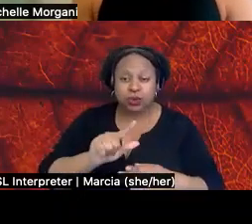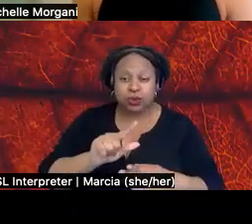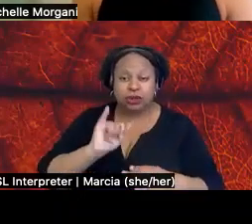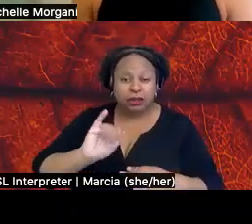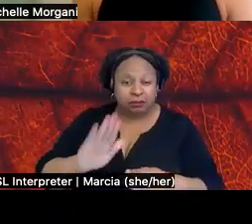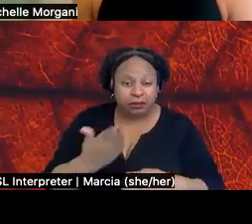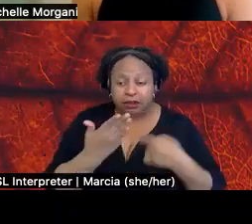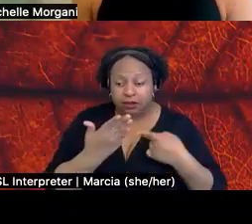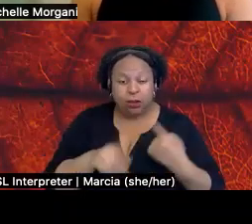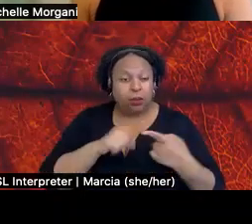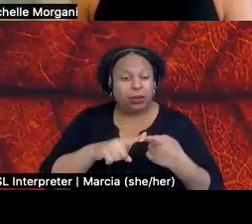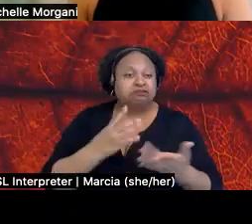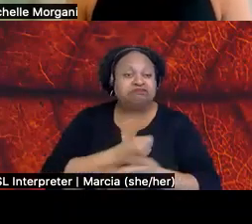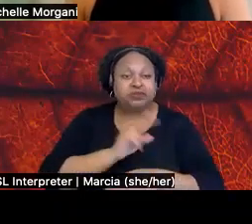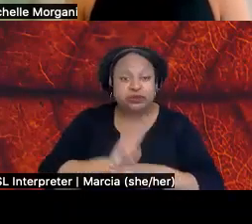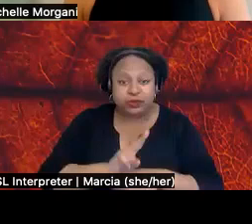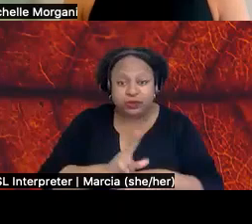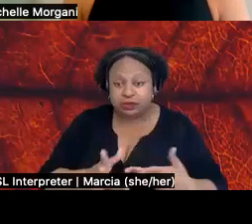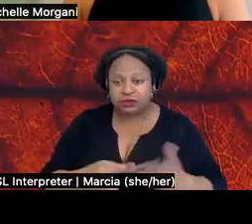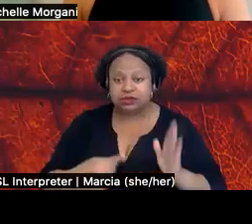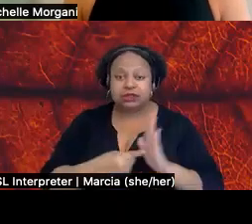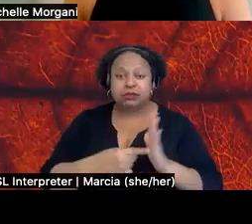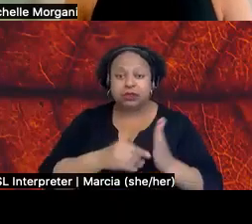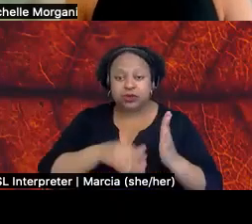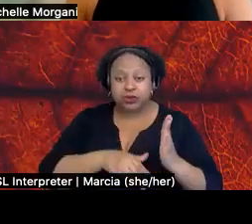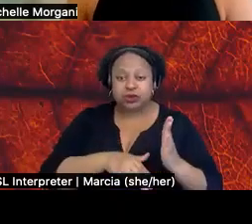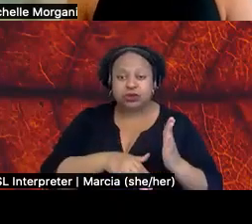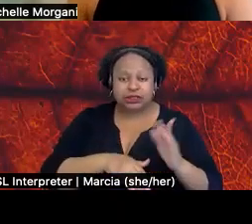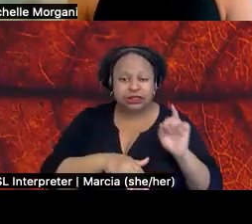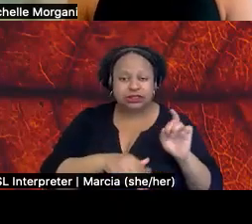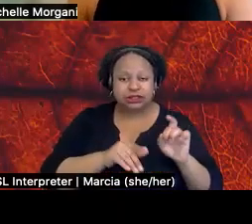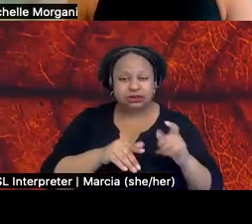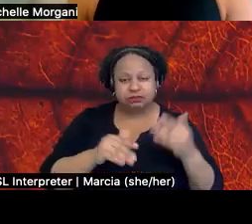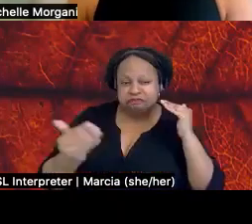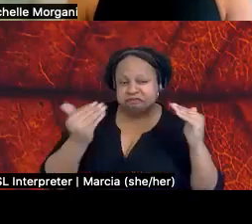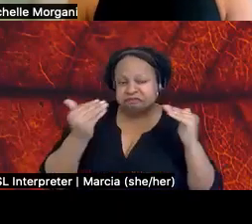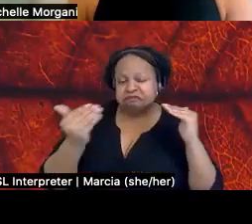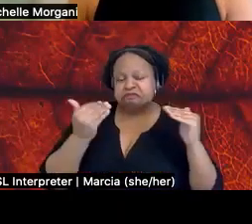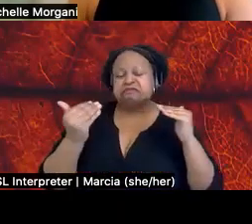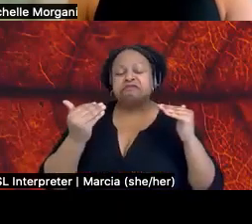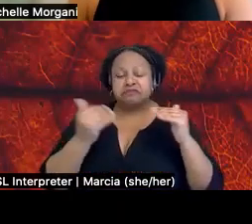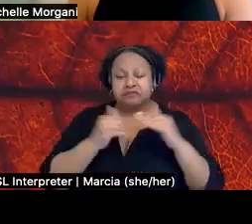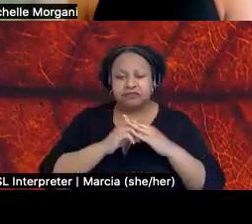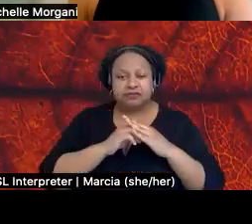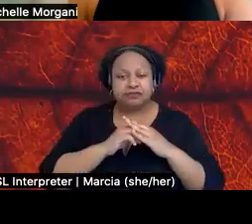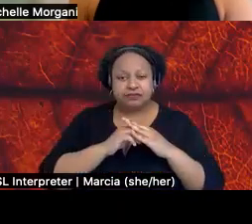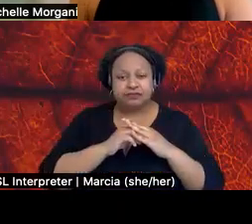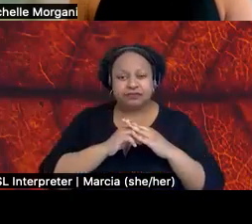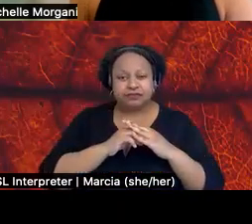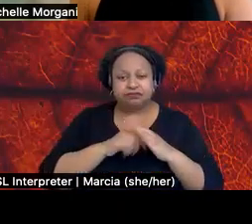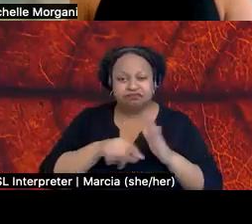So for instance, the student might need to be very conscious of looking up relevant